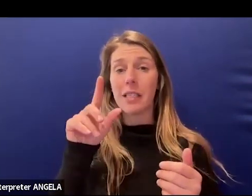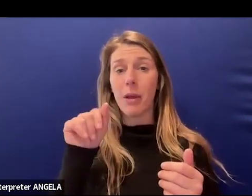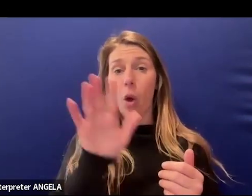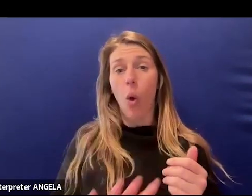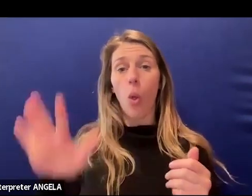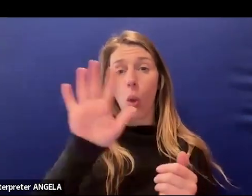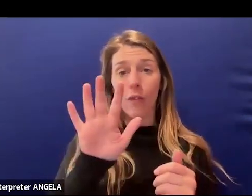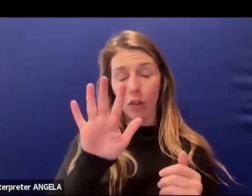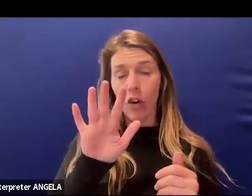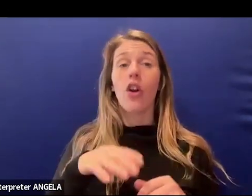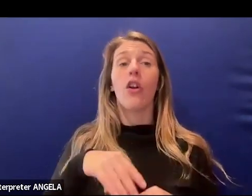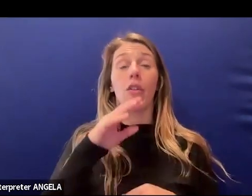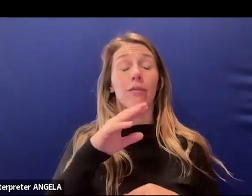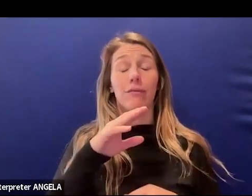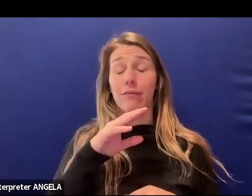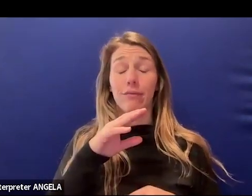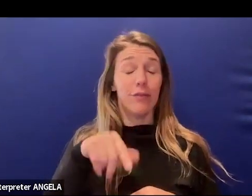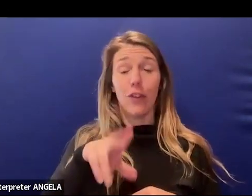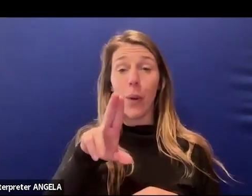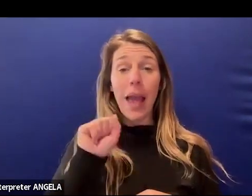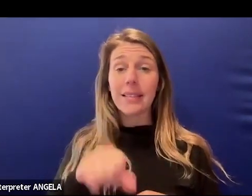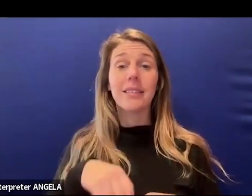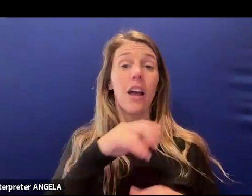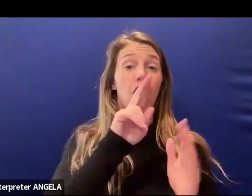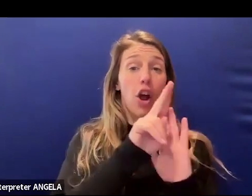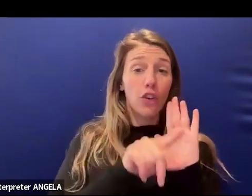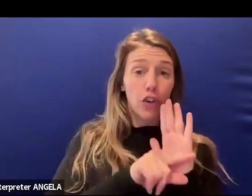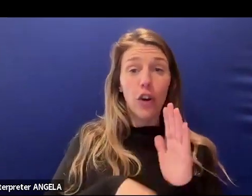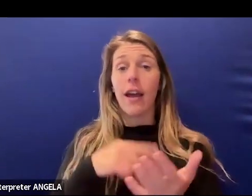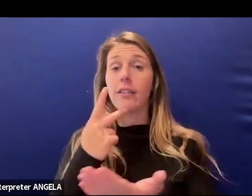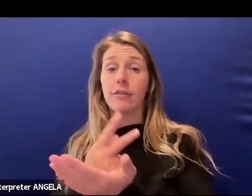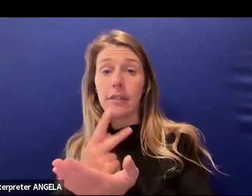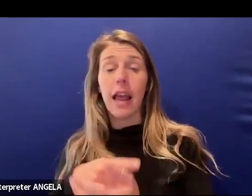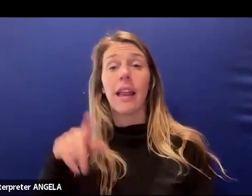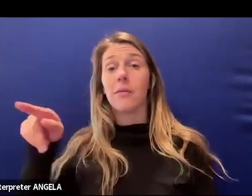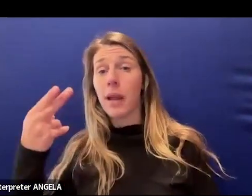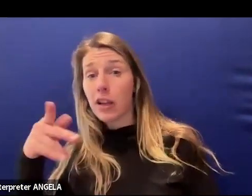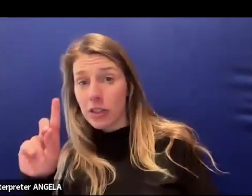across the country all the way from community college, undergraduate, to master's and Ph.D. students